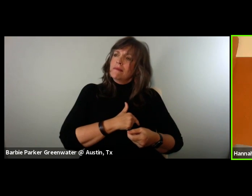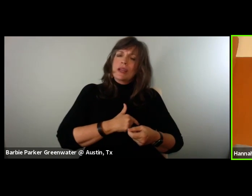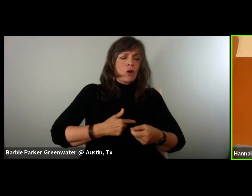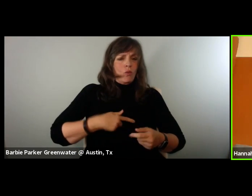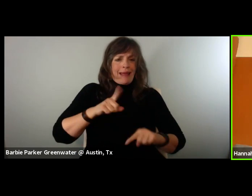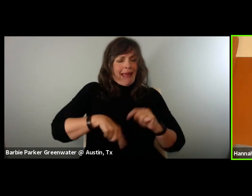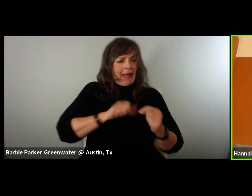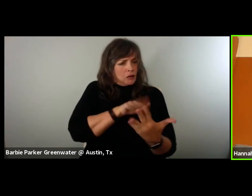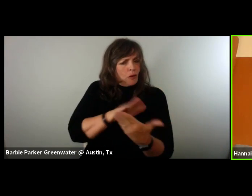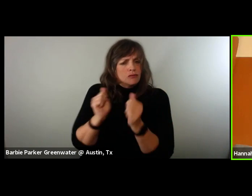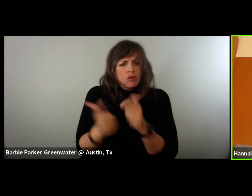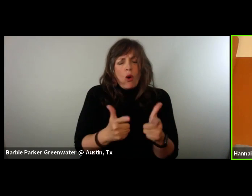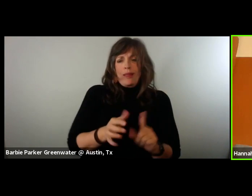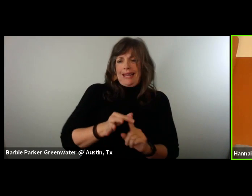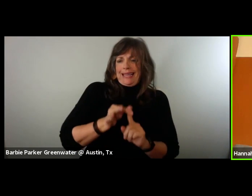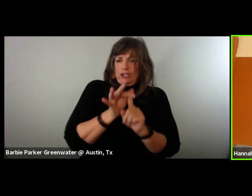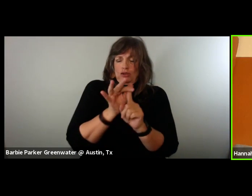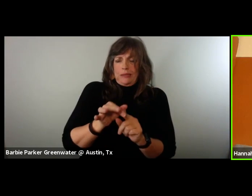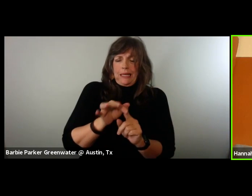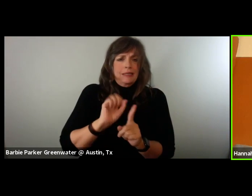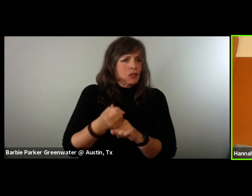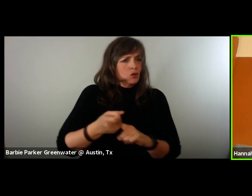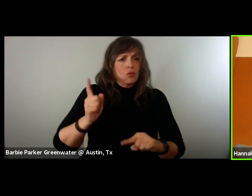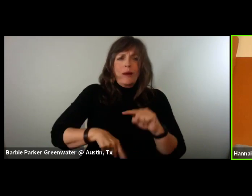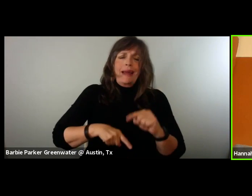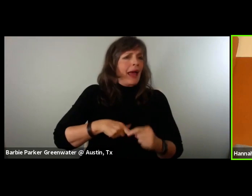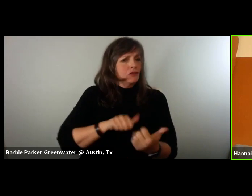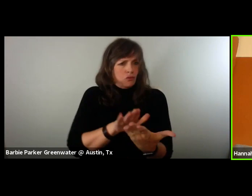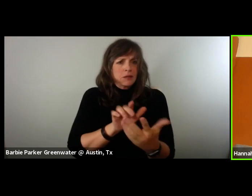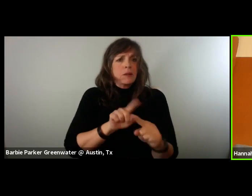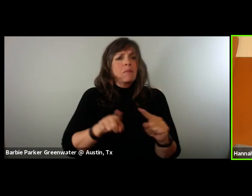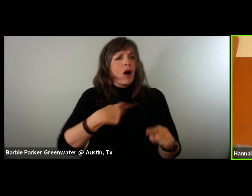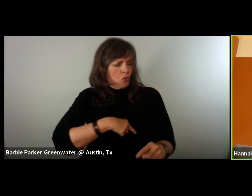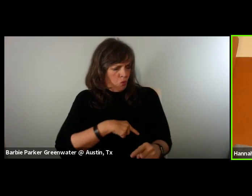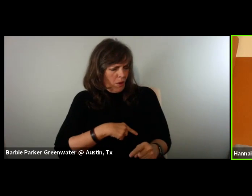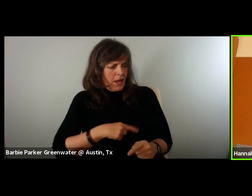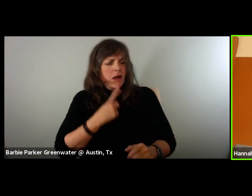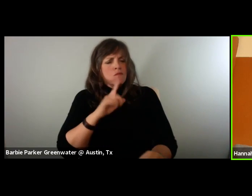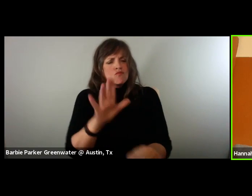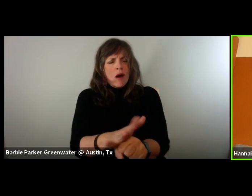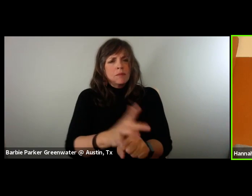that has befallen our community as a result of this crisis but we promise you, we are going to do our best,